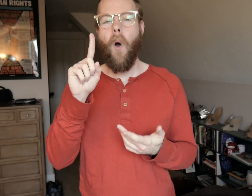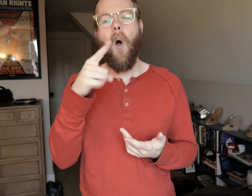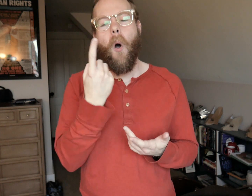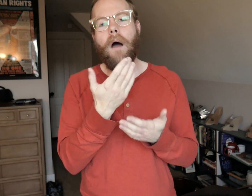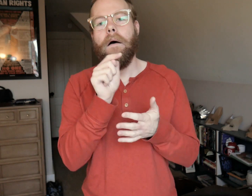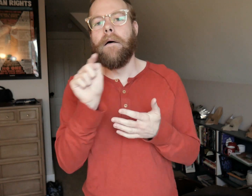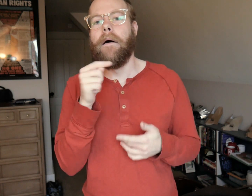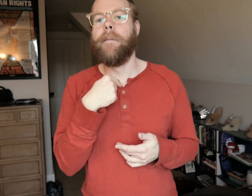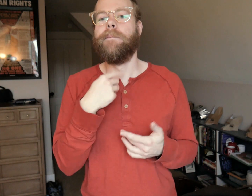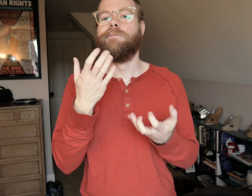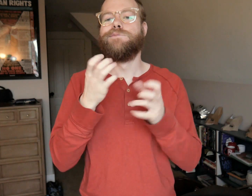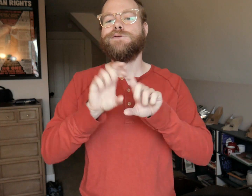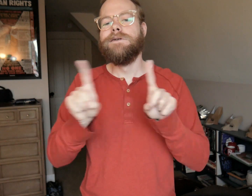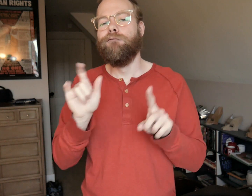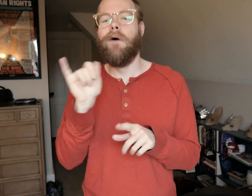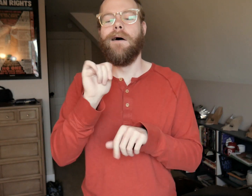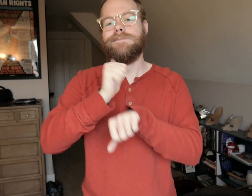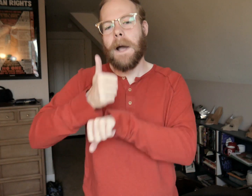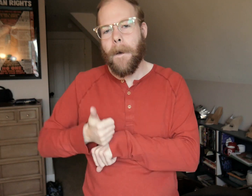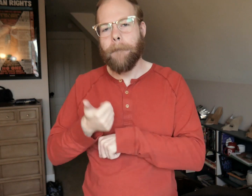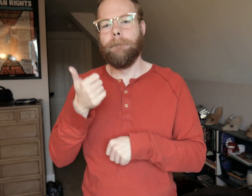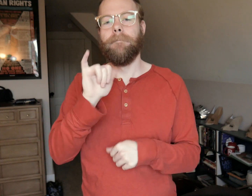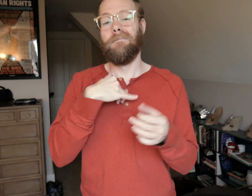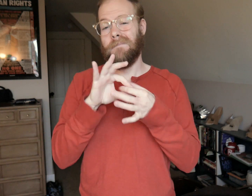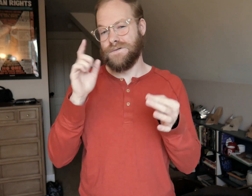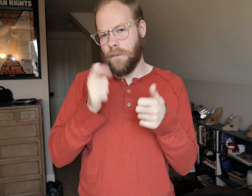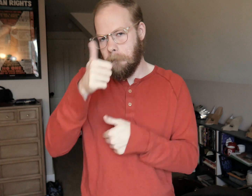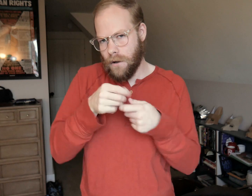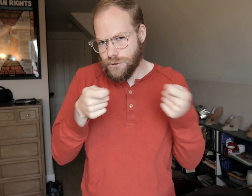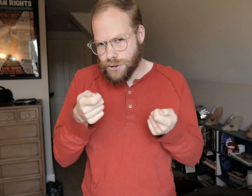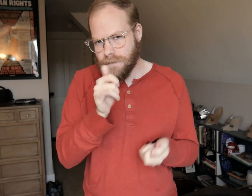The only things that I wanted to do differently were in terms of set-up, like I mentioned for Commander in Chief.